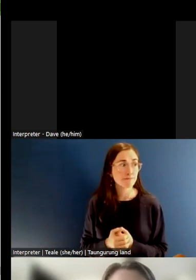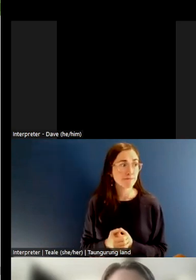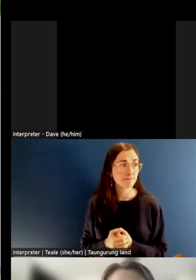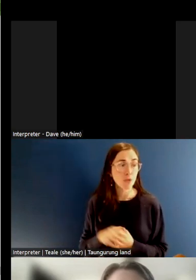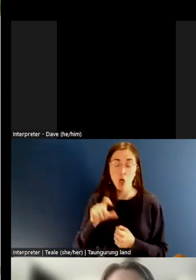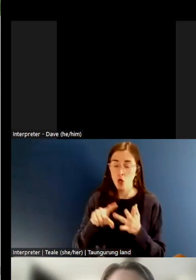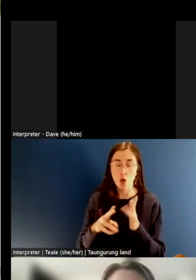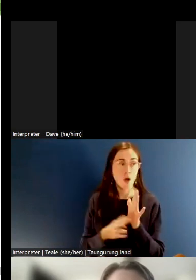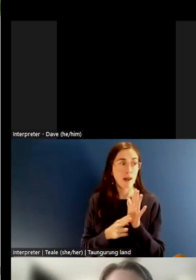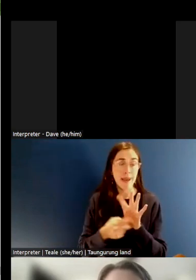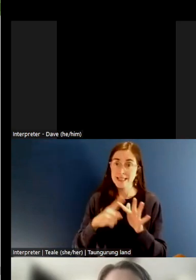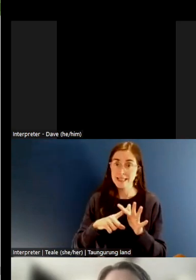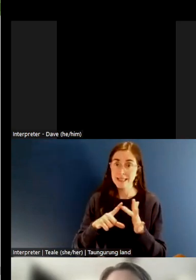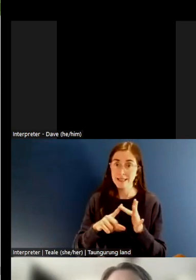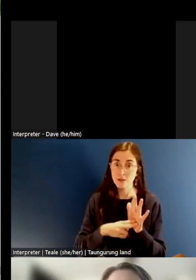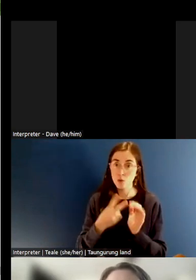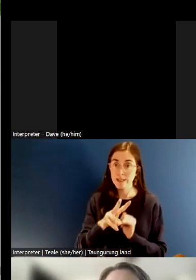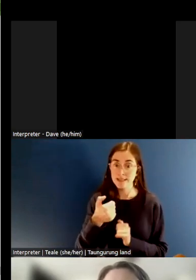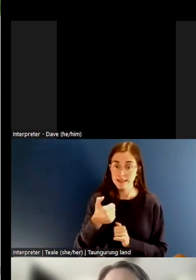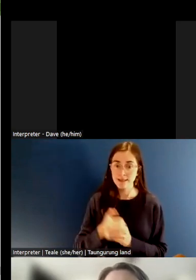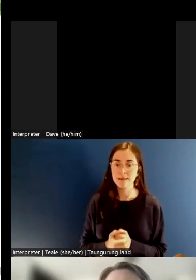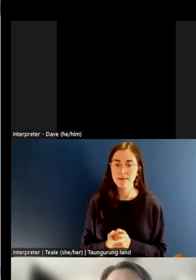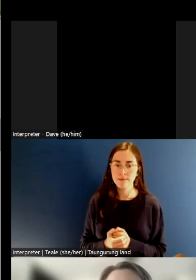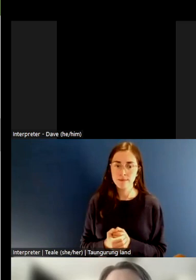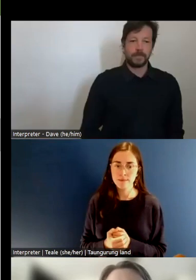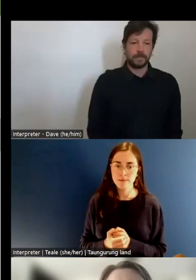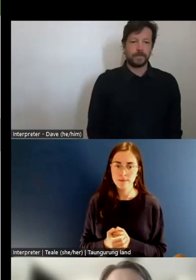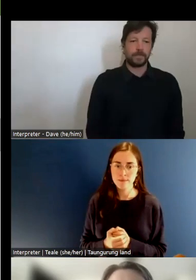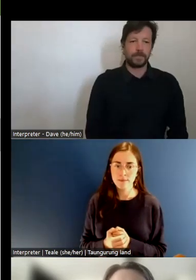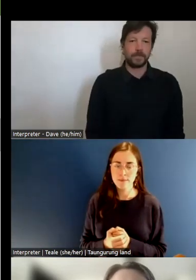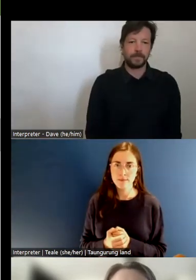So this is related to non syndromic hearing loss,